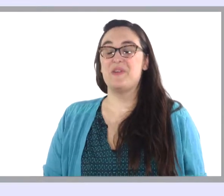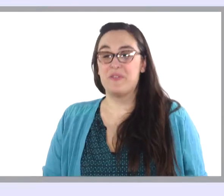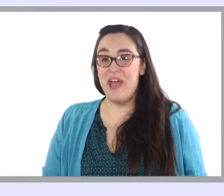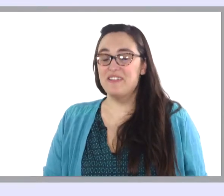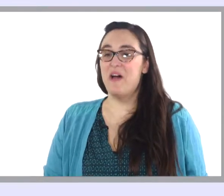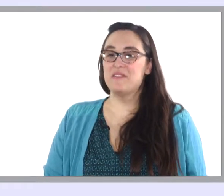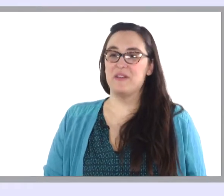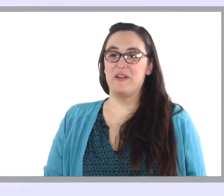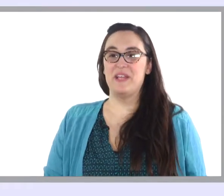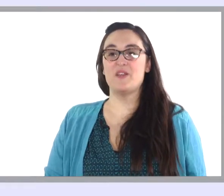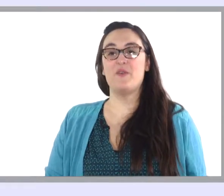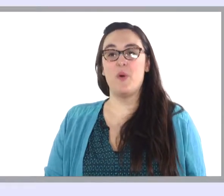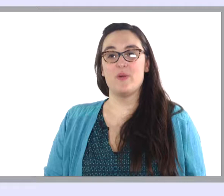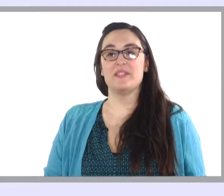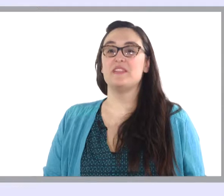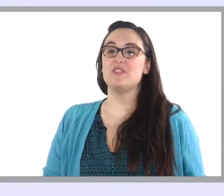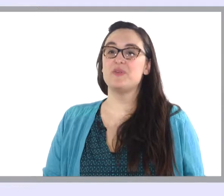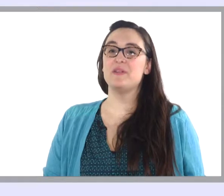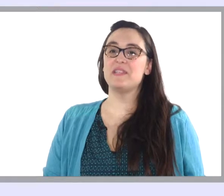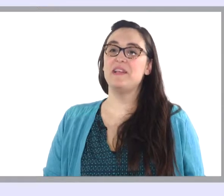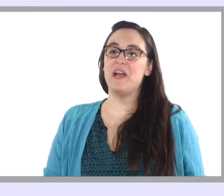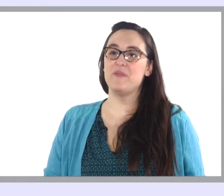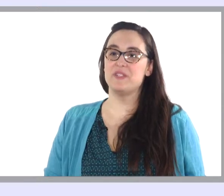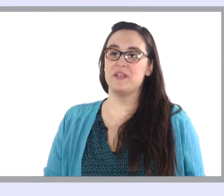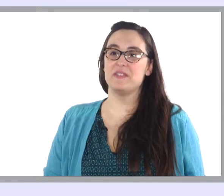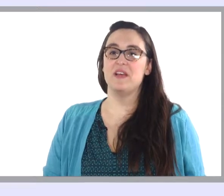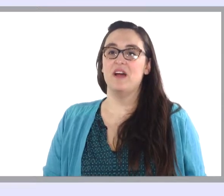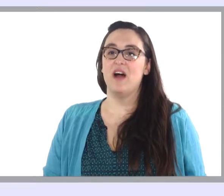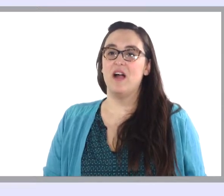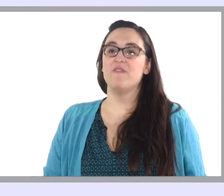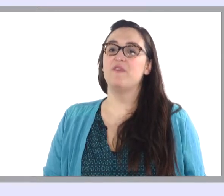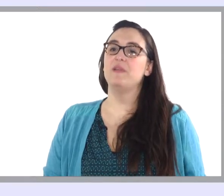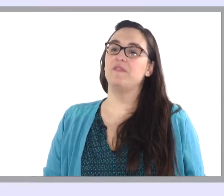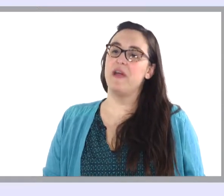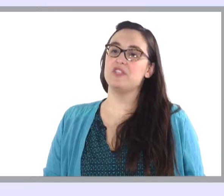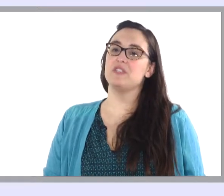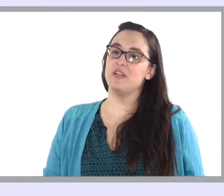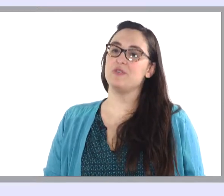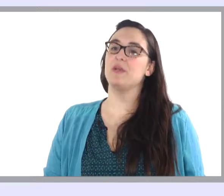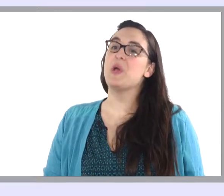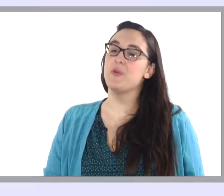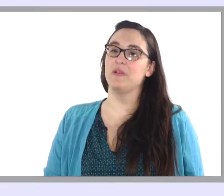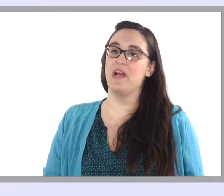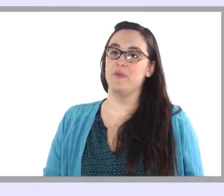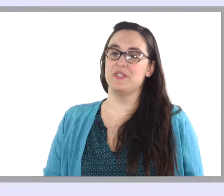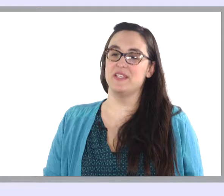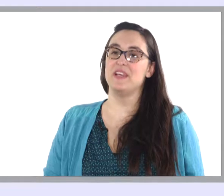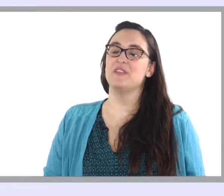The correct answer is, of course, that natural sign languages are fully-fledged natural human languages.